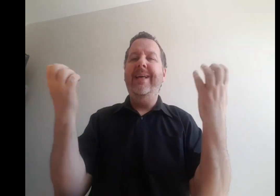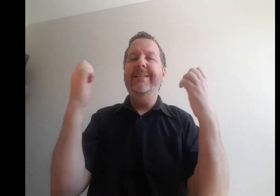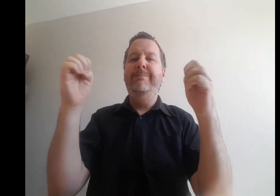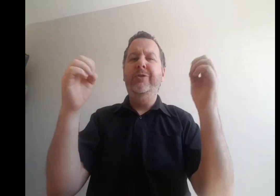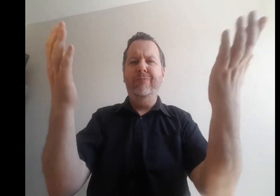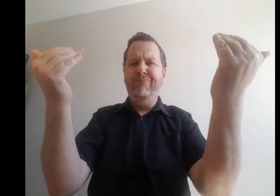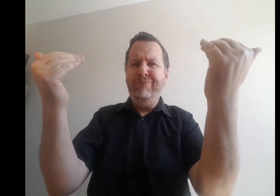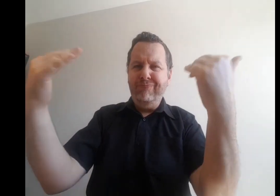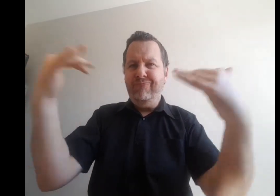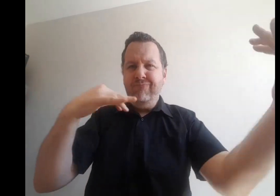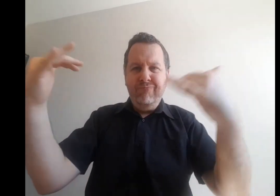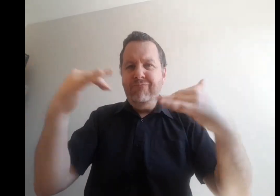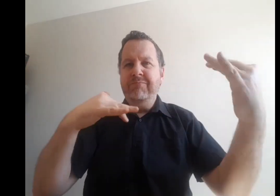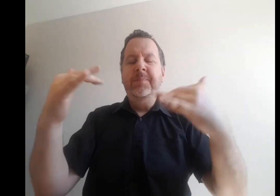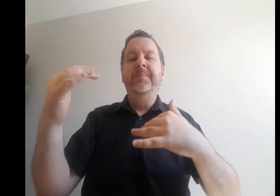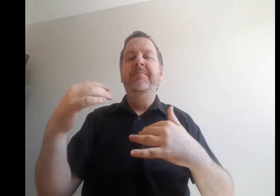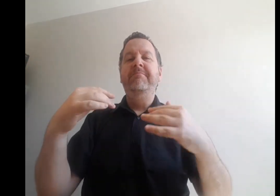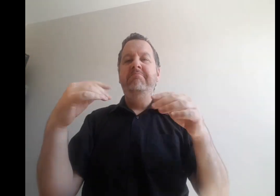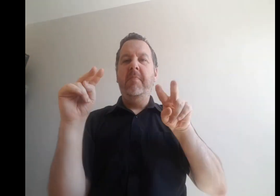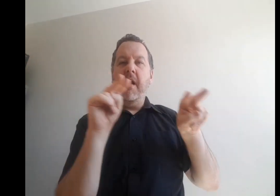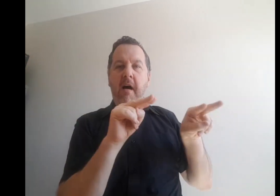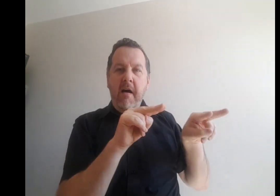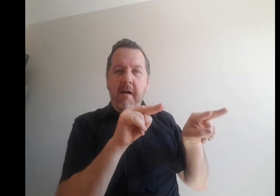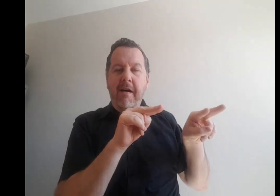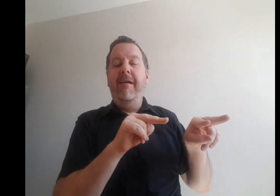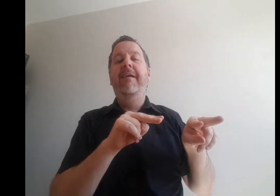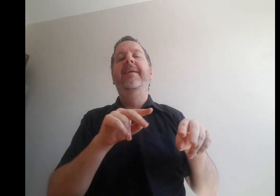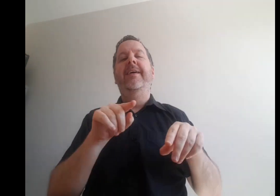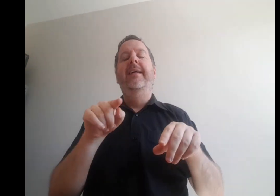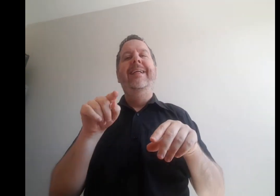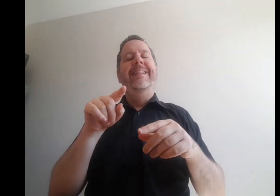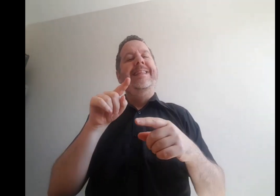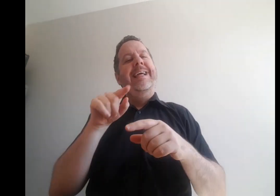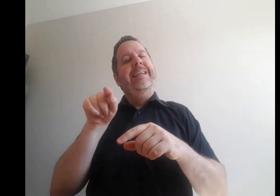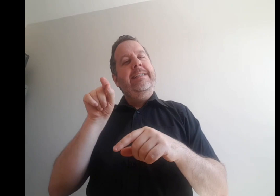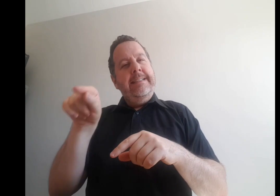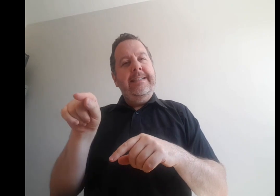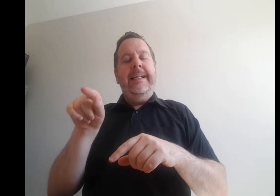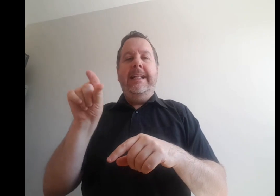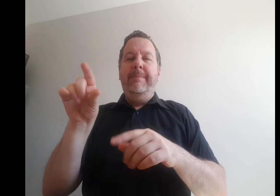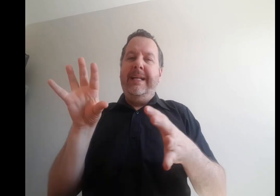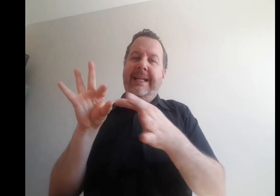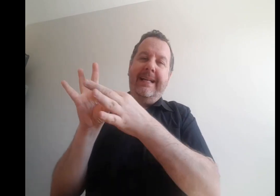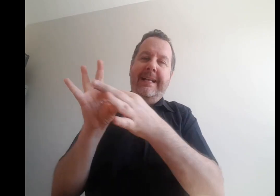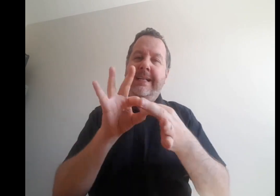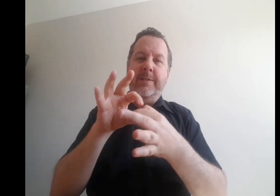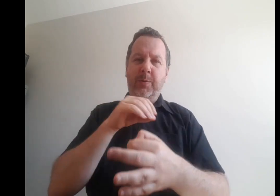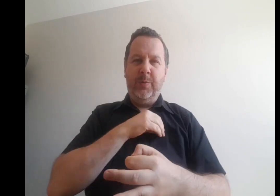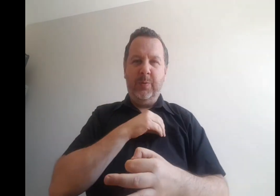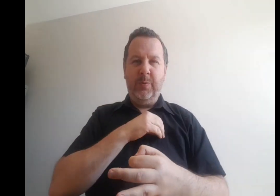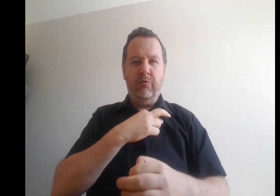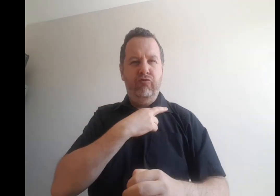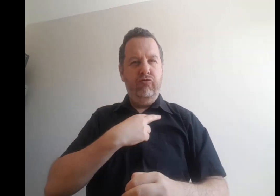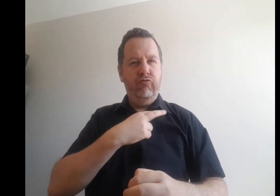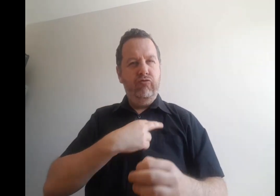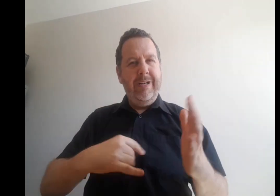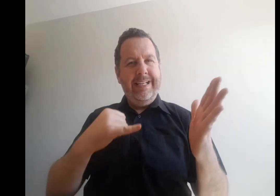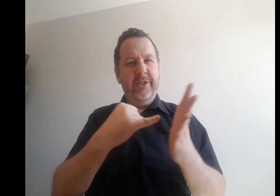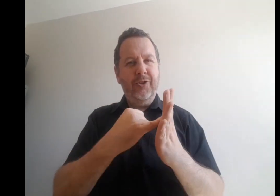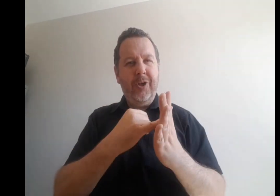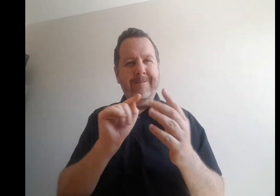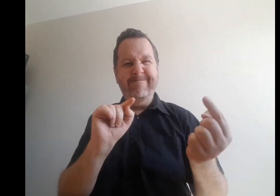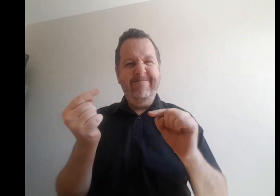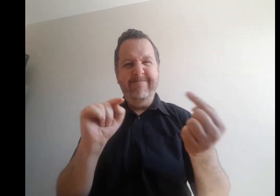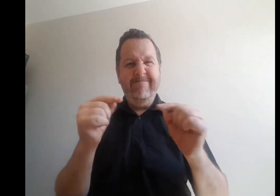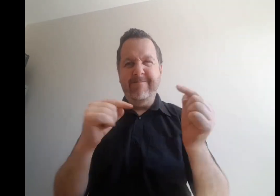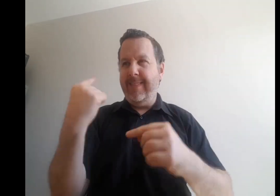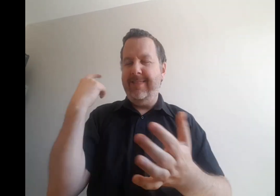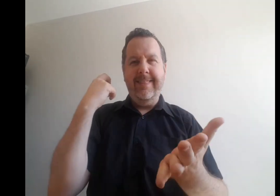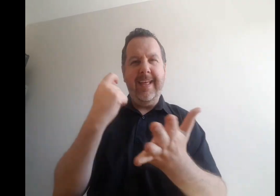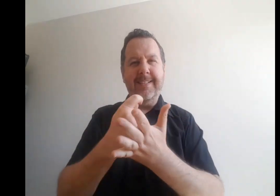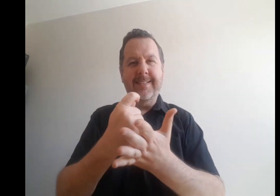And of course, this got a little bit tied into the religious issues in Ireland at the time.